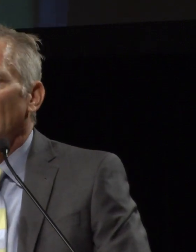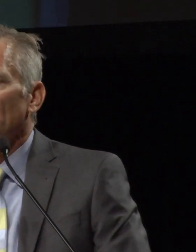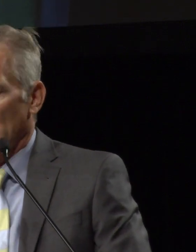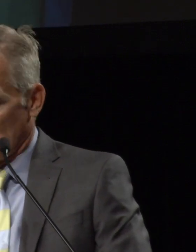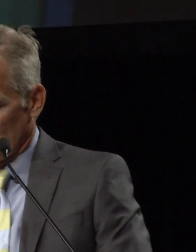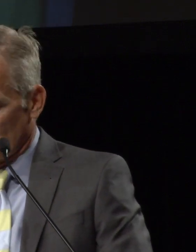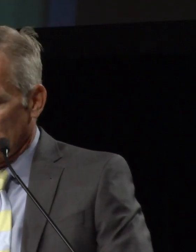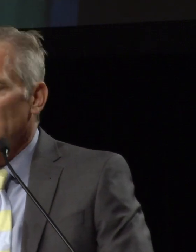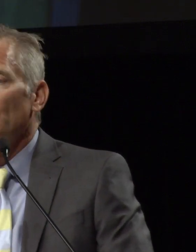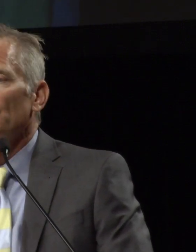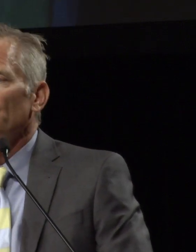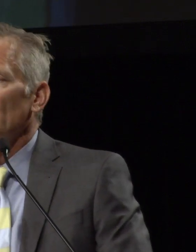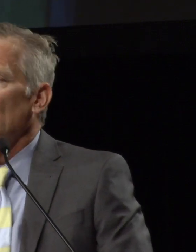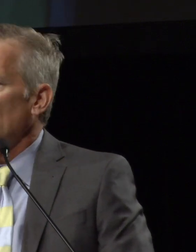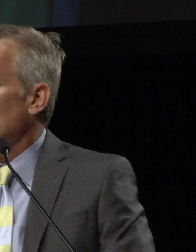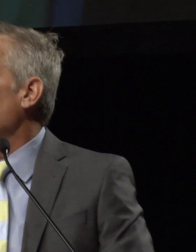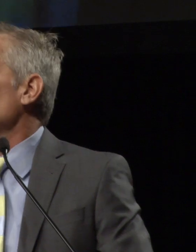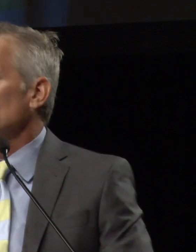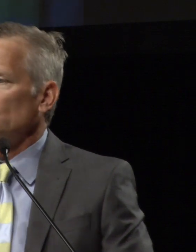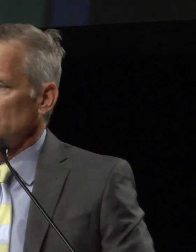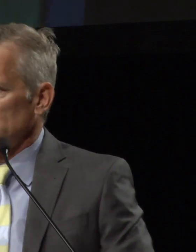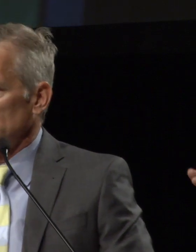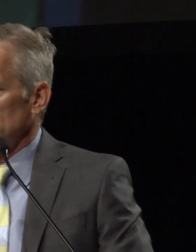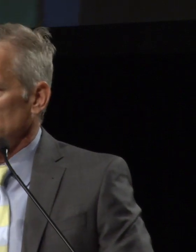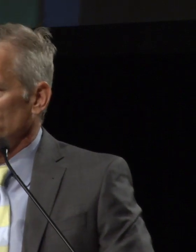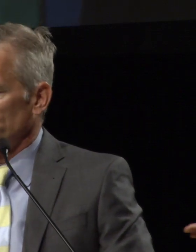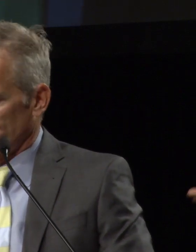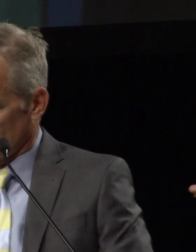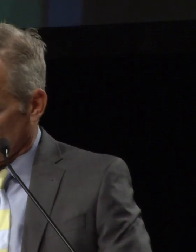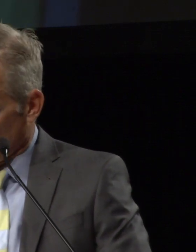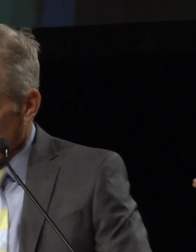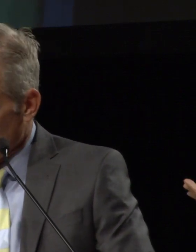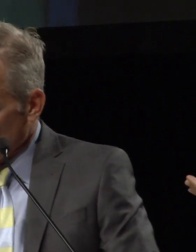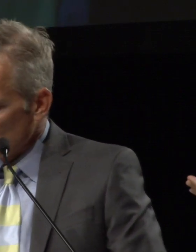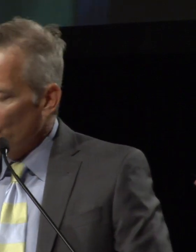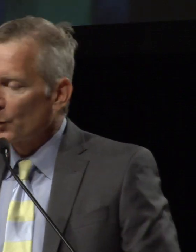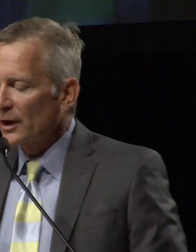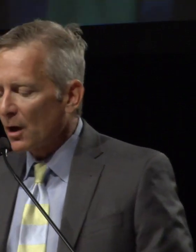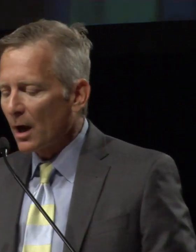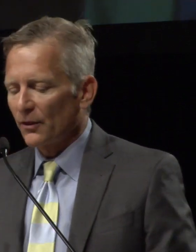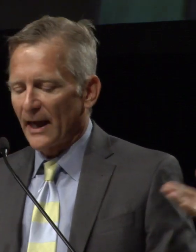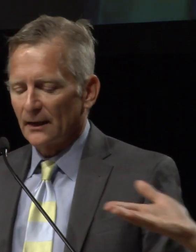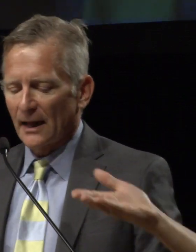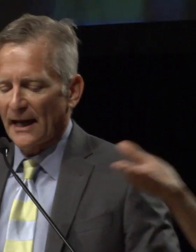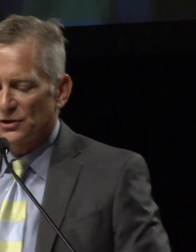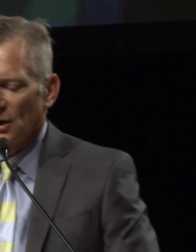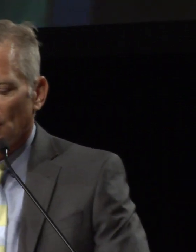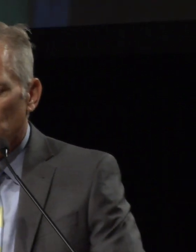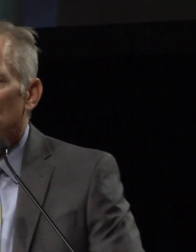TIME LOOKING AT NUMBERS ABOUT YOU! YOU WILL RECALL THAT LAST YEAR